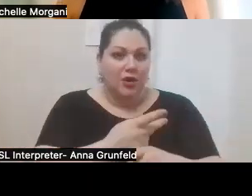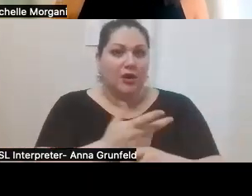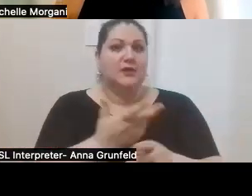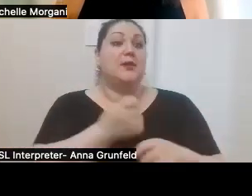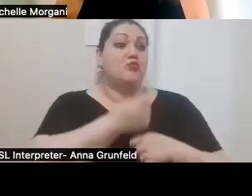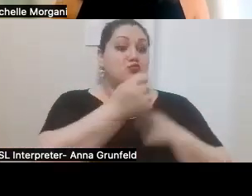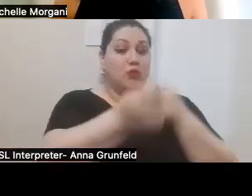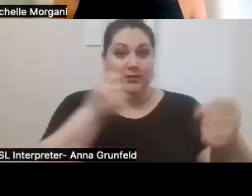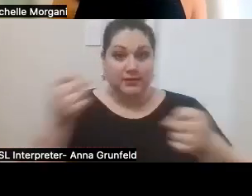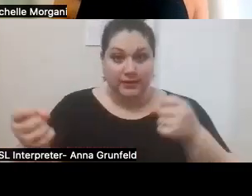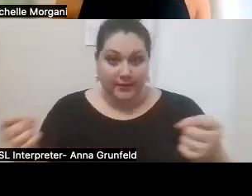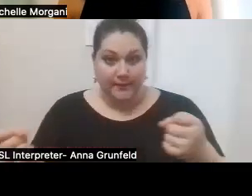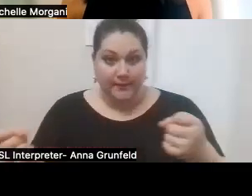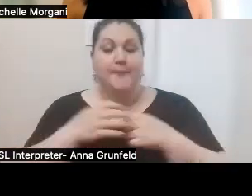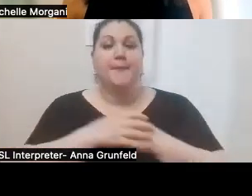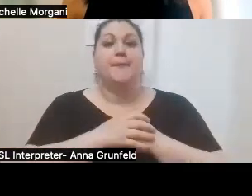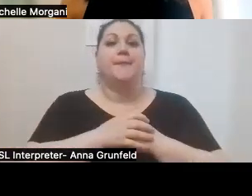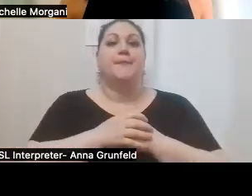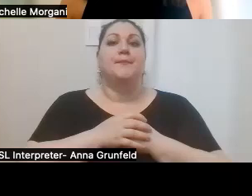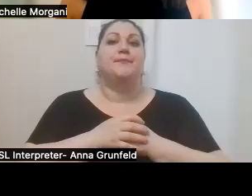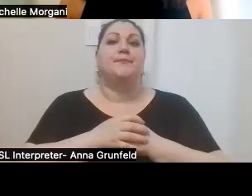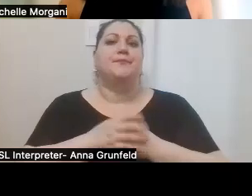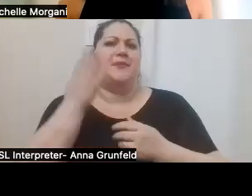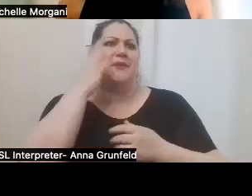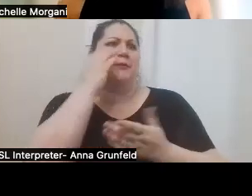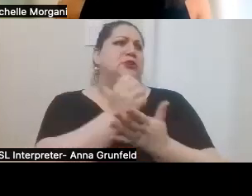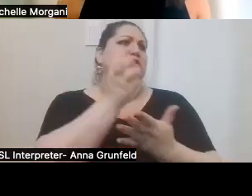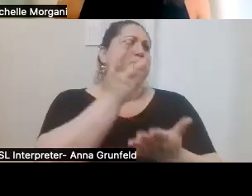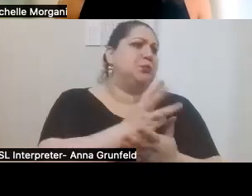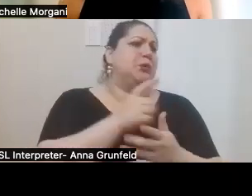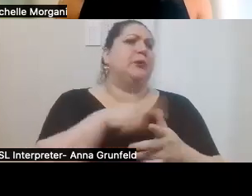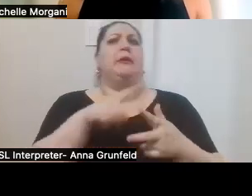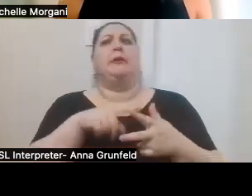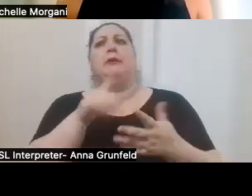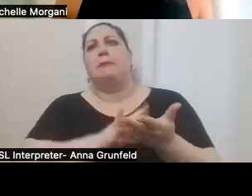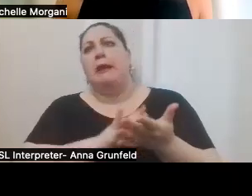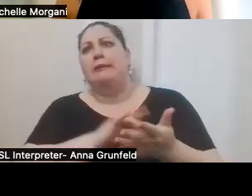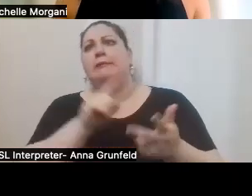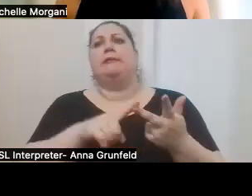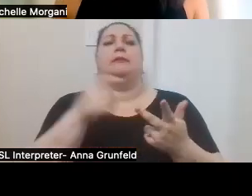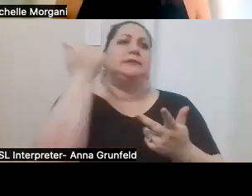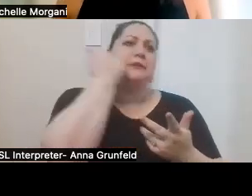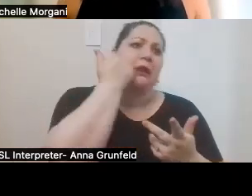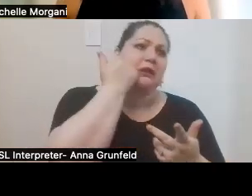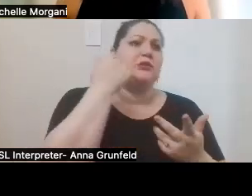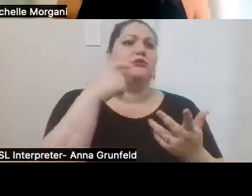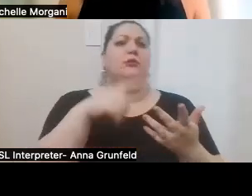We know there are social work and medicine and dentistry and etcetera, etcetera, etcetera.